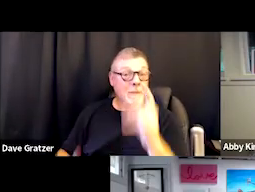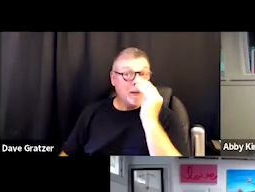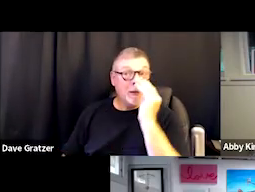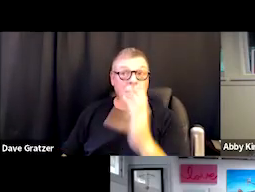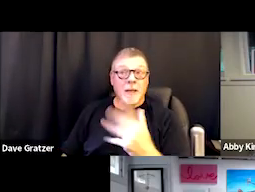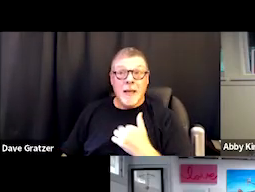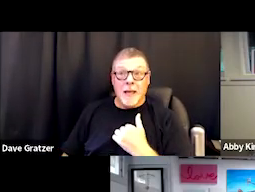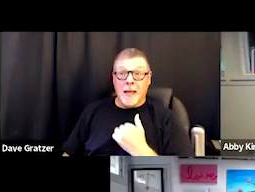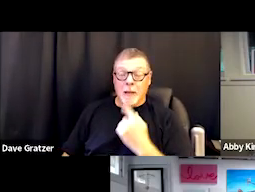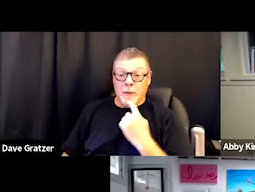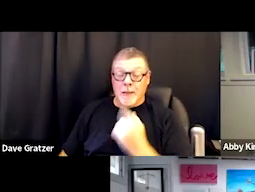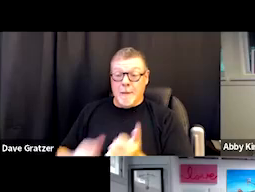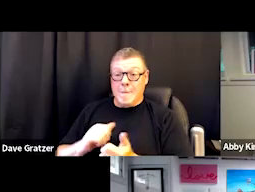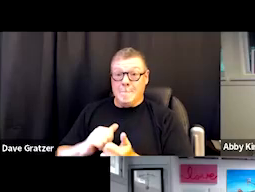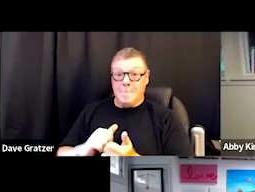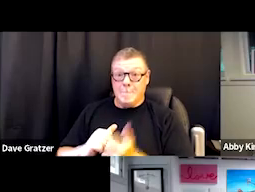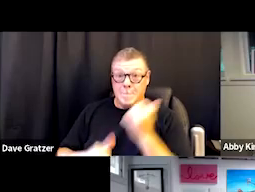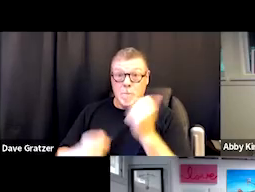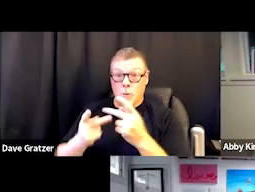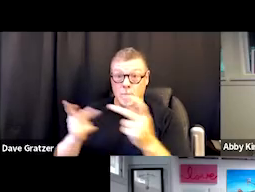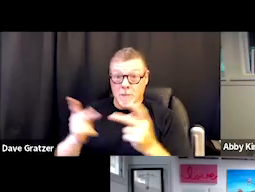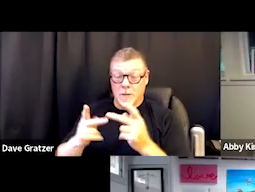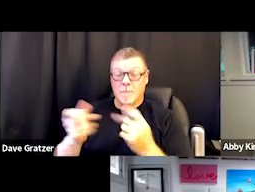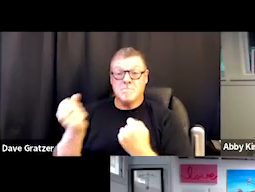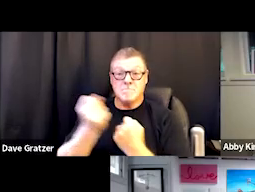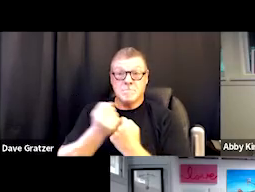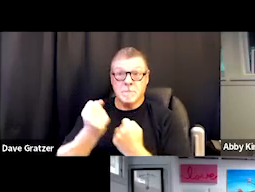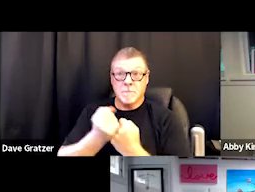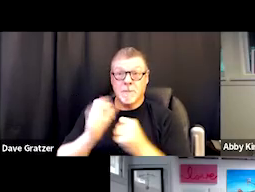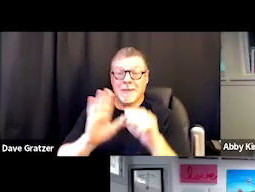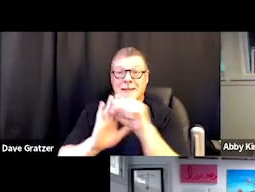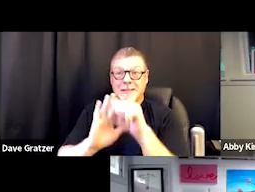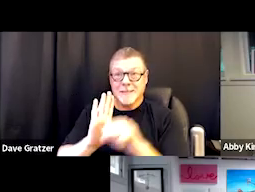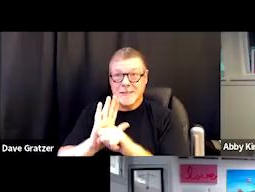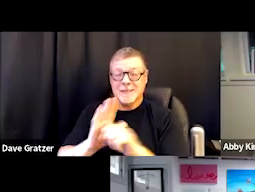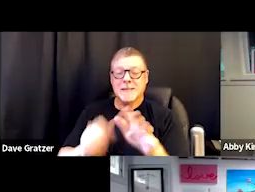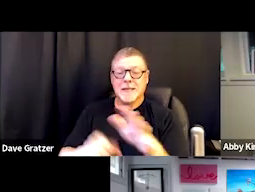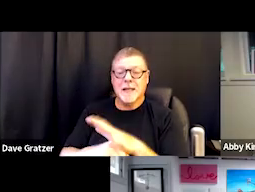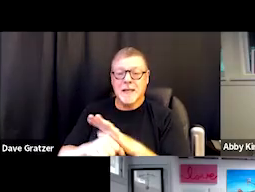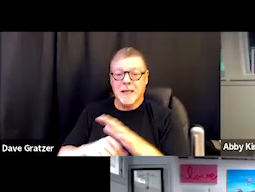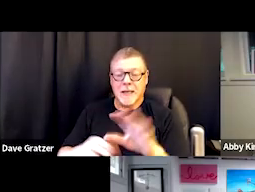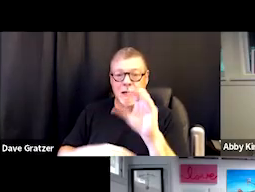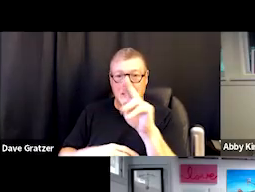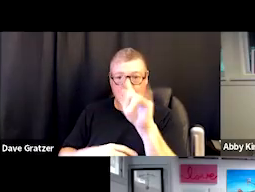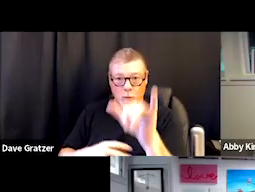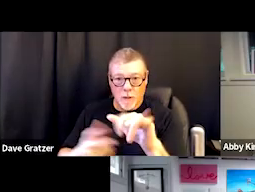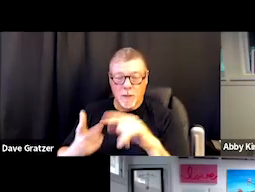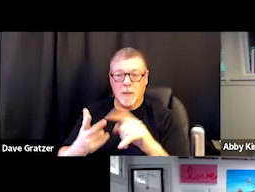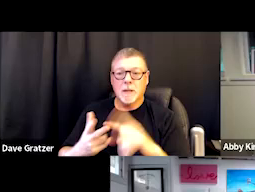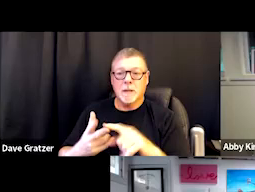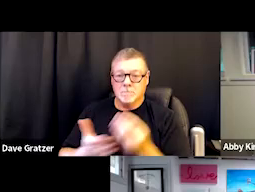most of the SOAR positions are funded through state, county, or local funding.